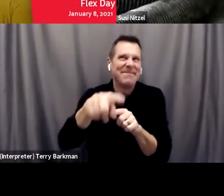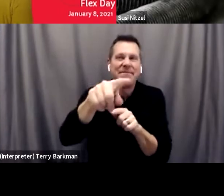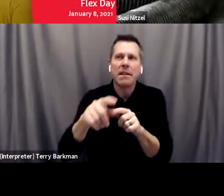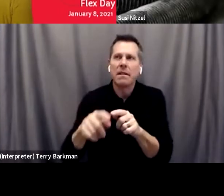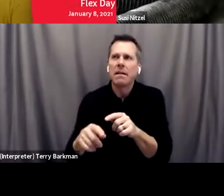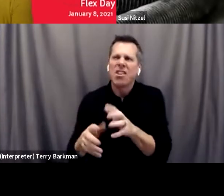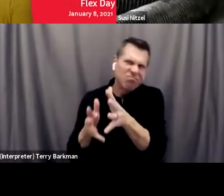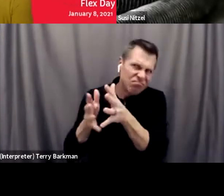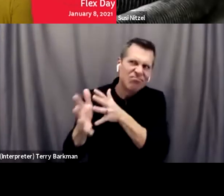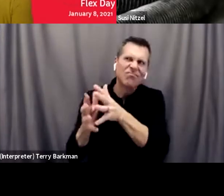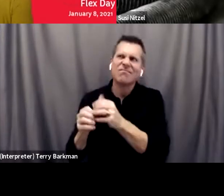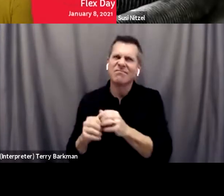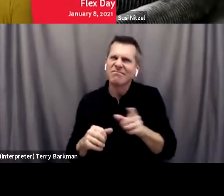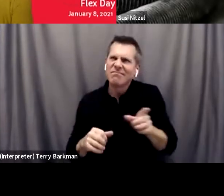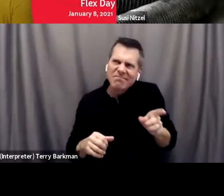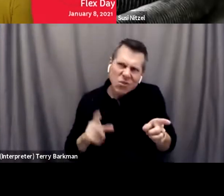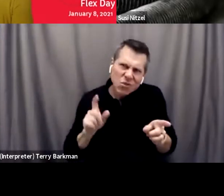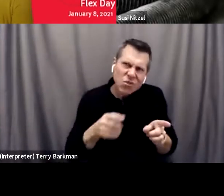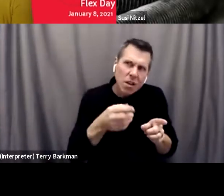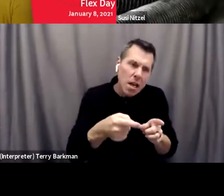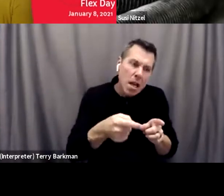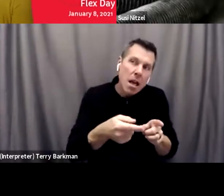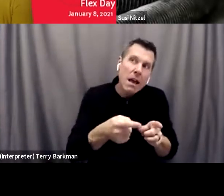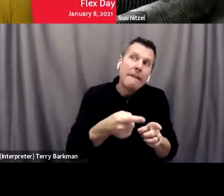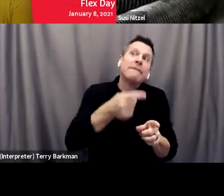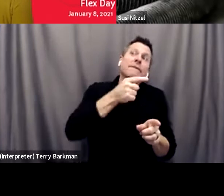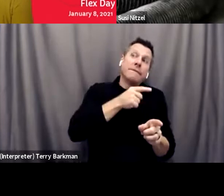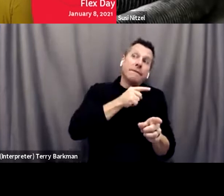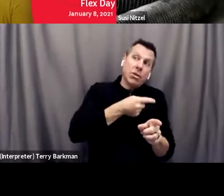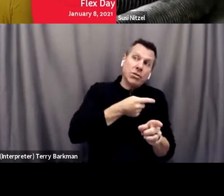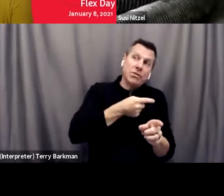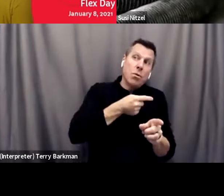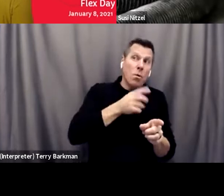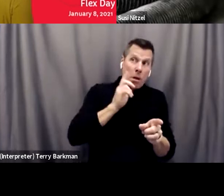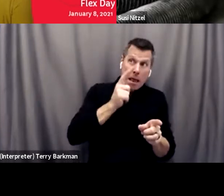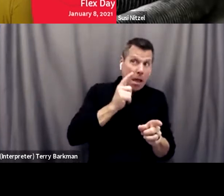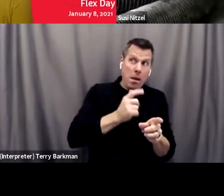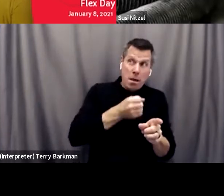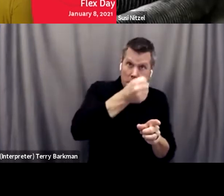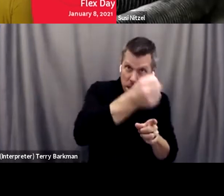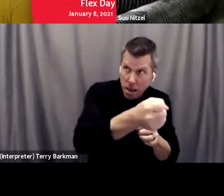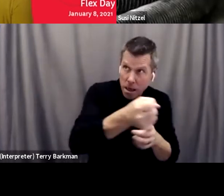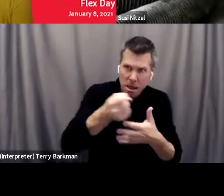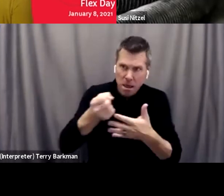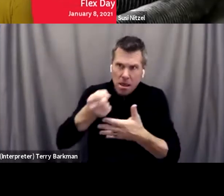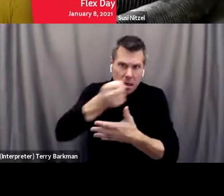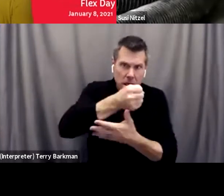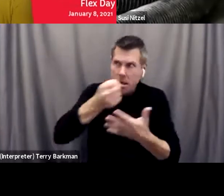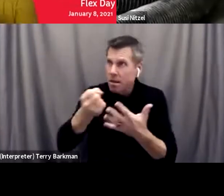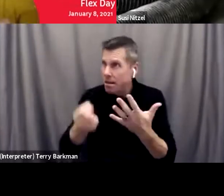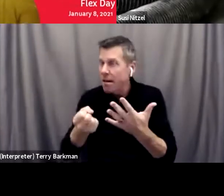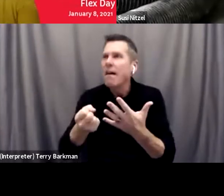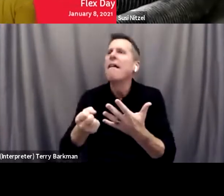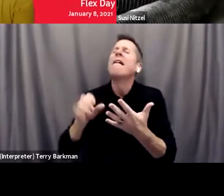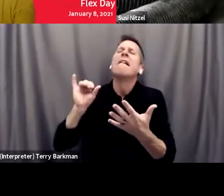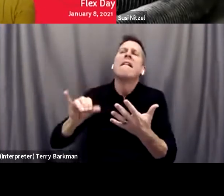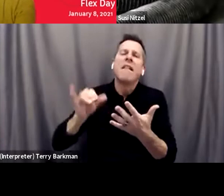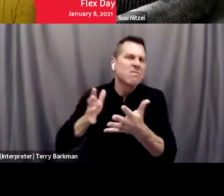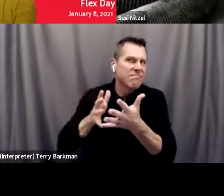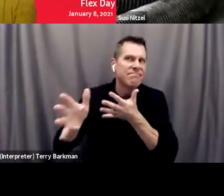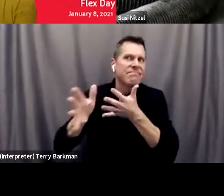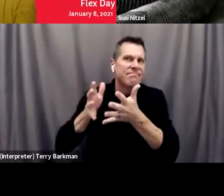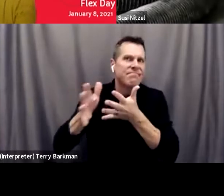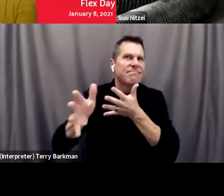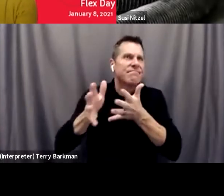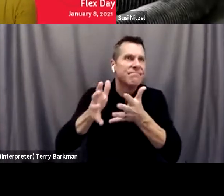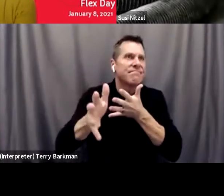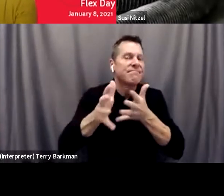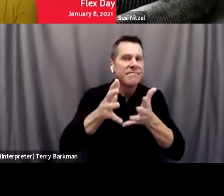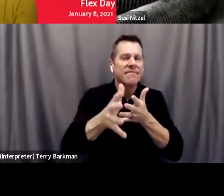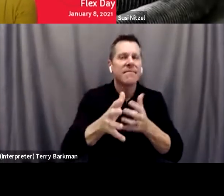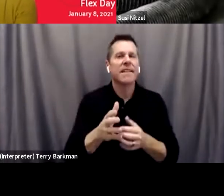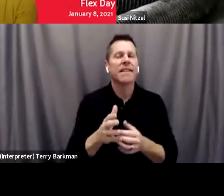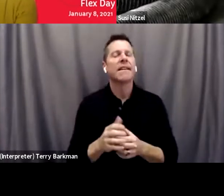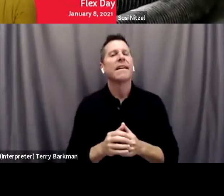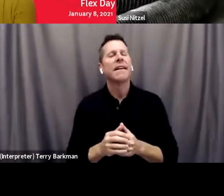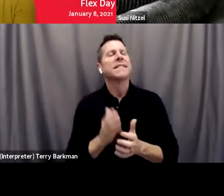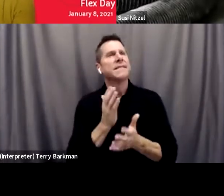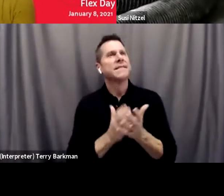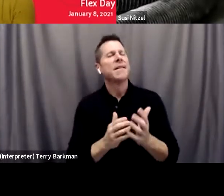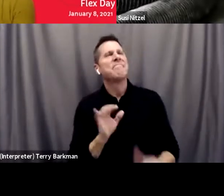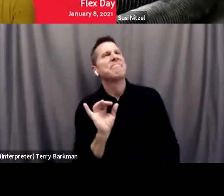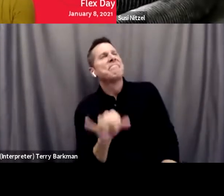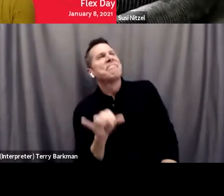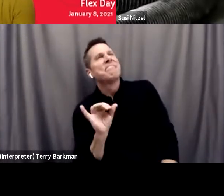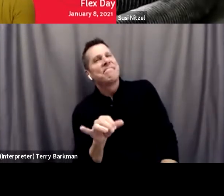class should come before this class? Or why why in some of these areas, you know, there might be a few of the general education